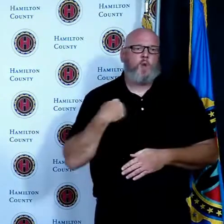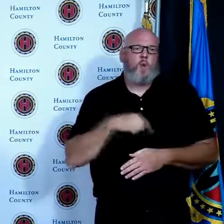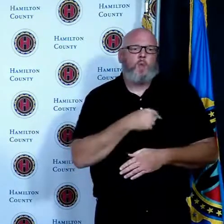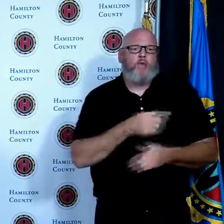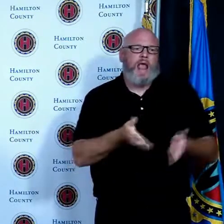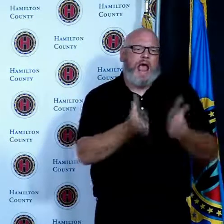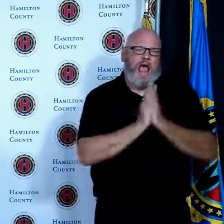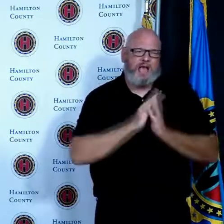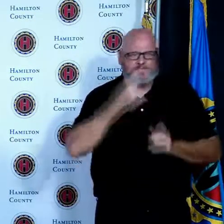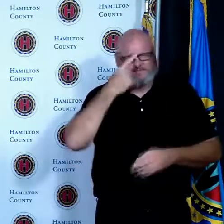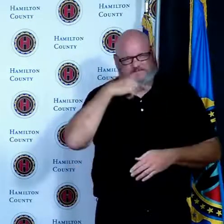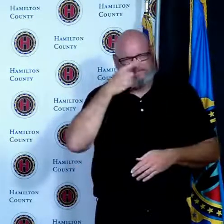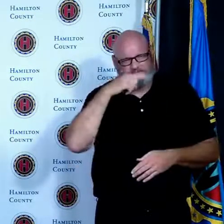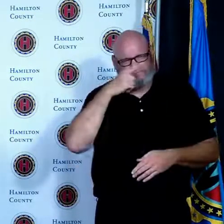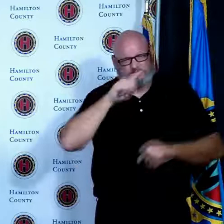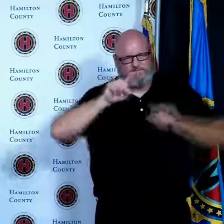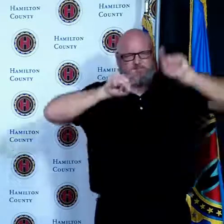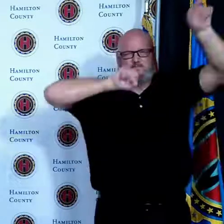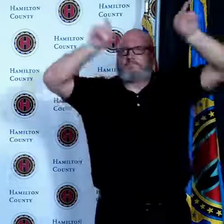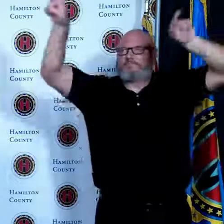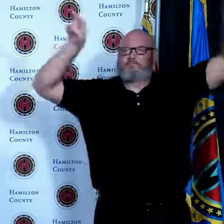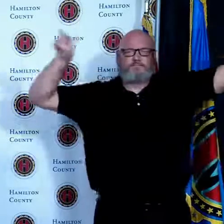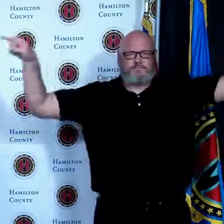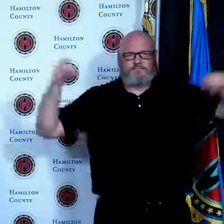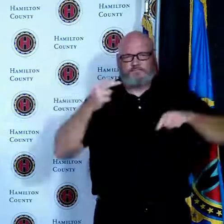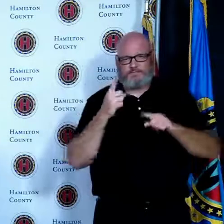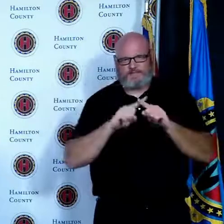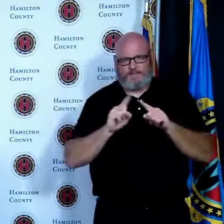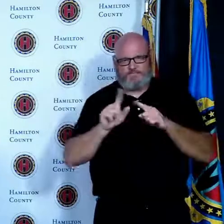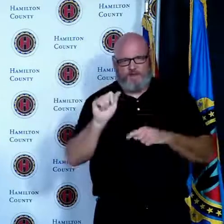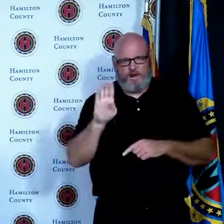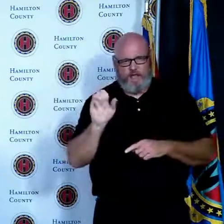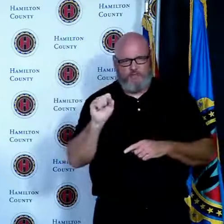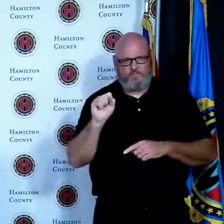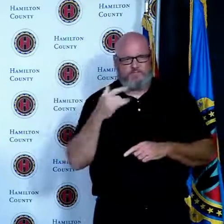tests that they anticipate by doing so we're able to make sure that the tests